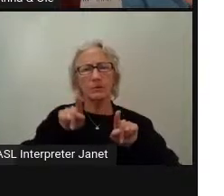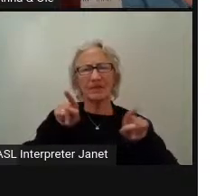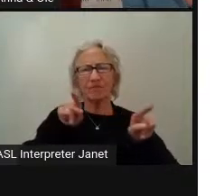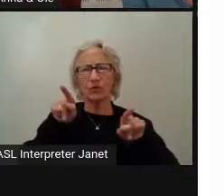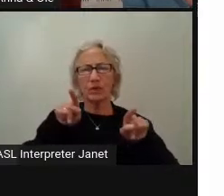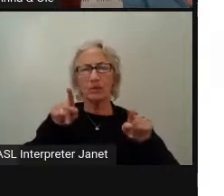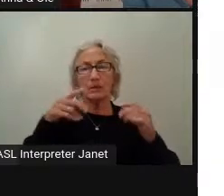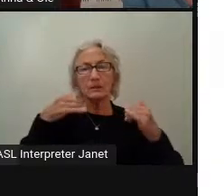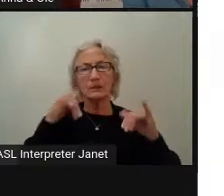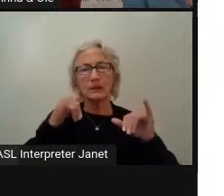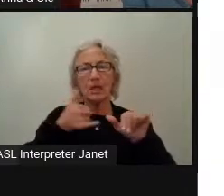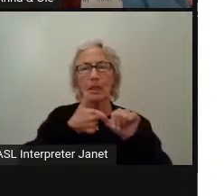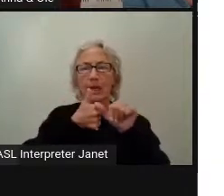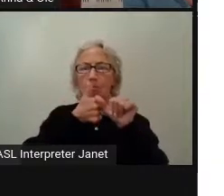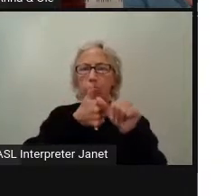it comes to that is more or less even though they are